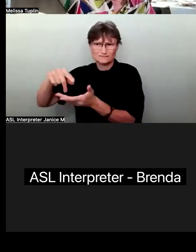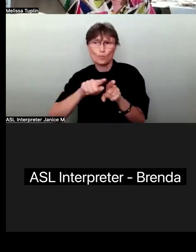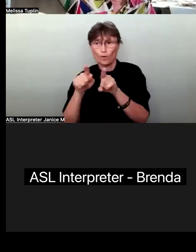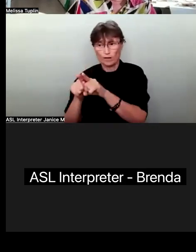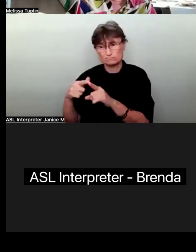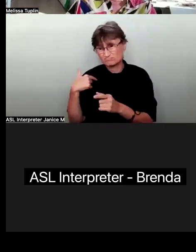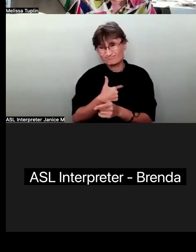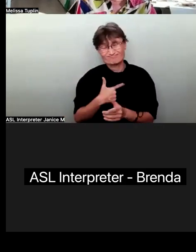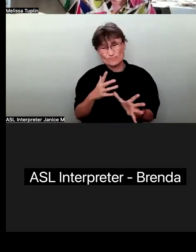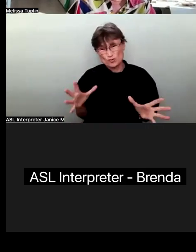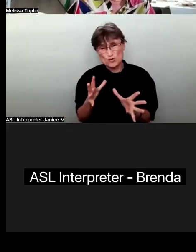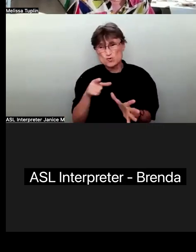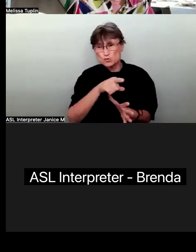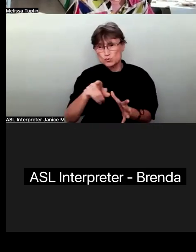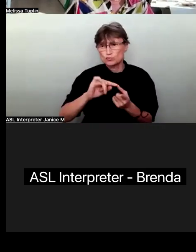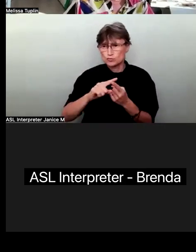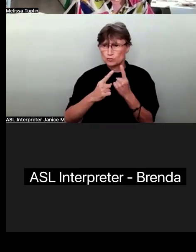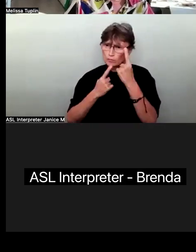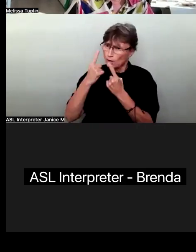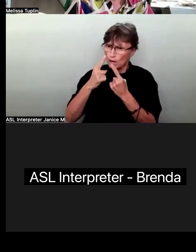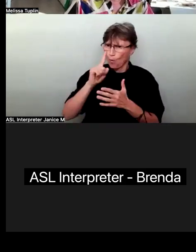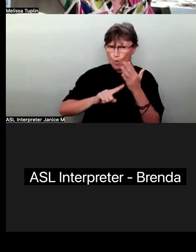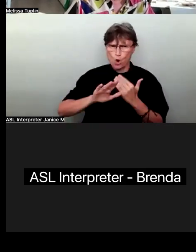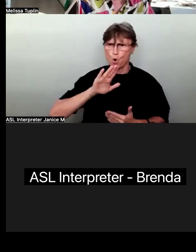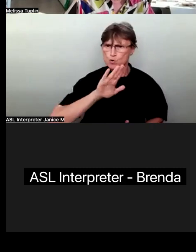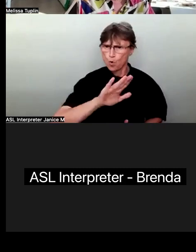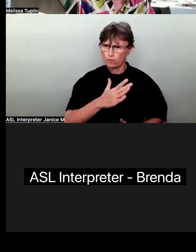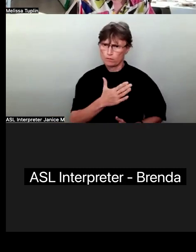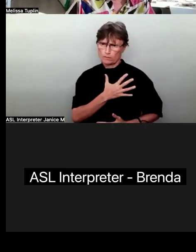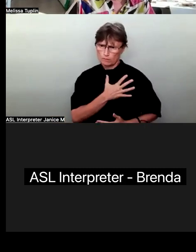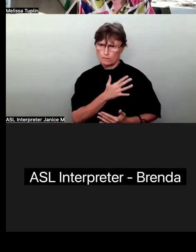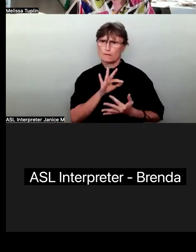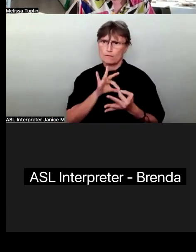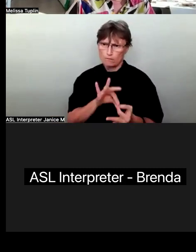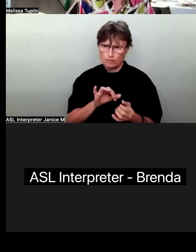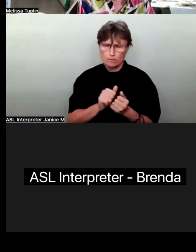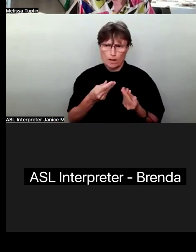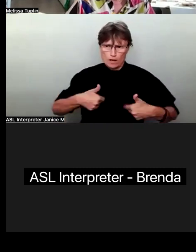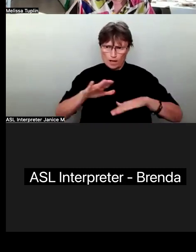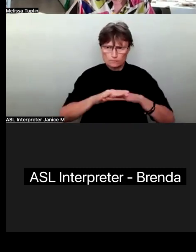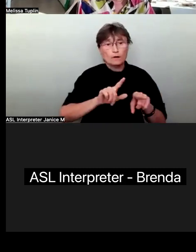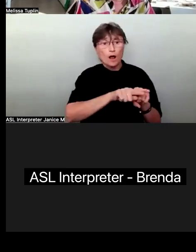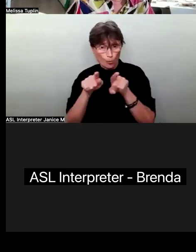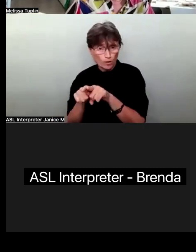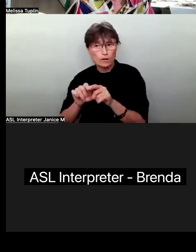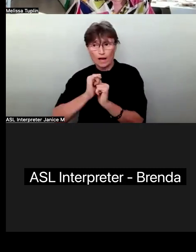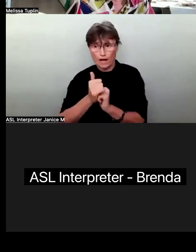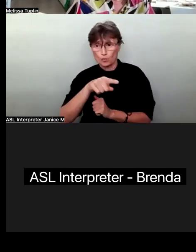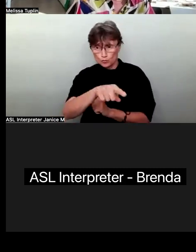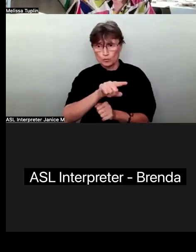own relationship with the land and reconciliation as you consider your applications to this program.